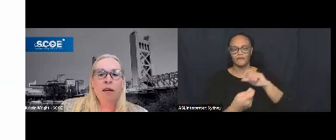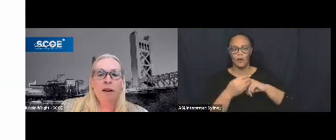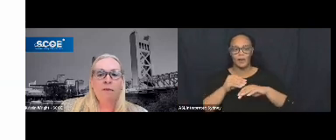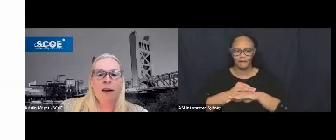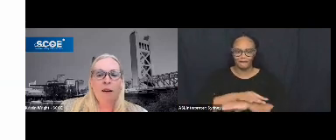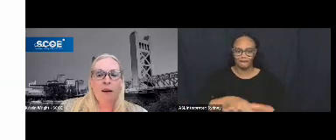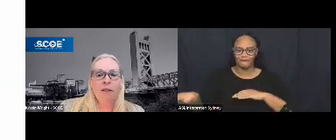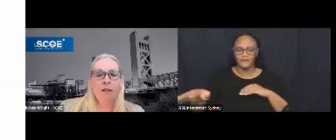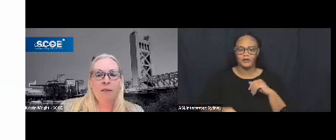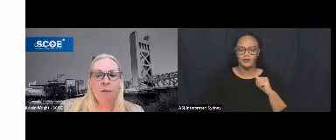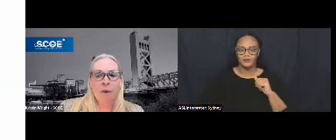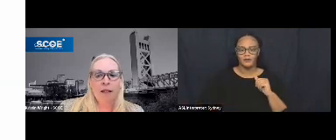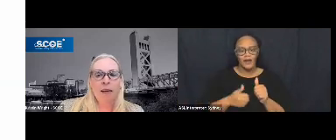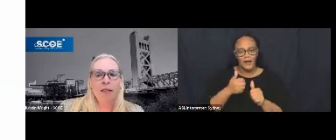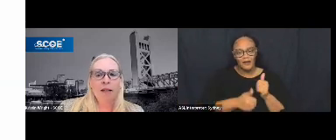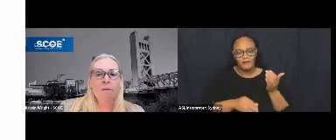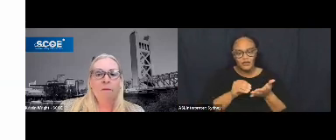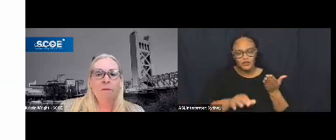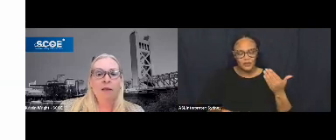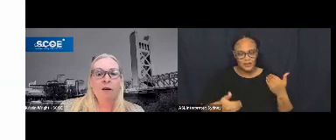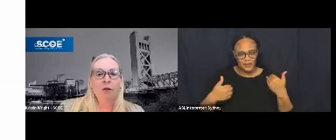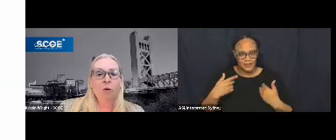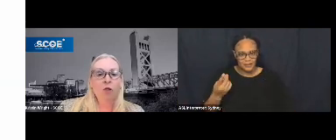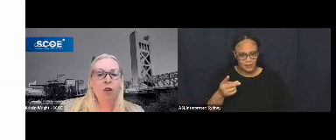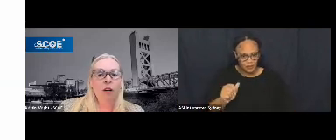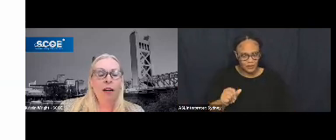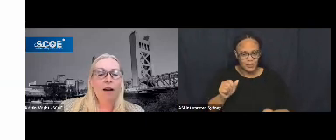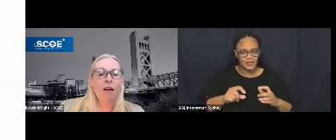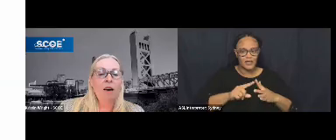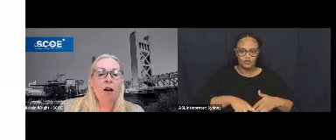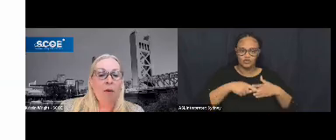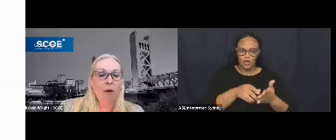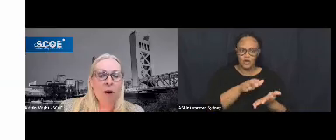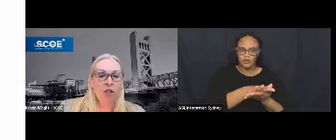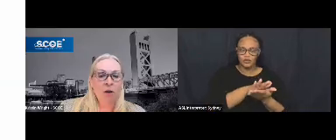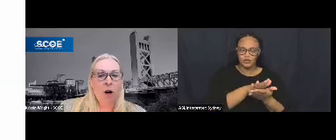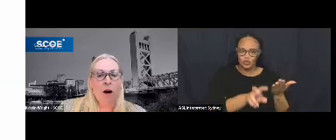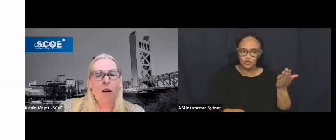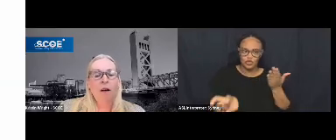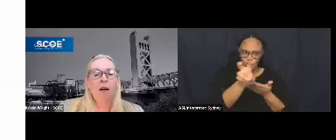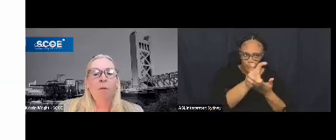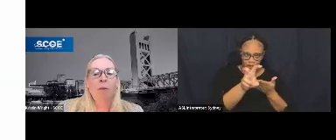most significant cognitive disabilities, begin their school journey not with a question mark,